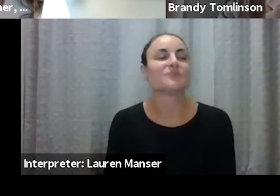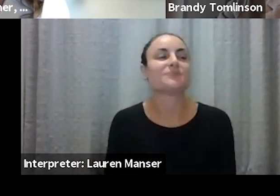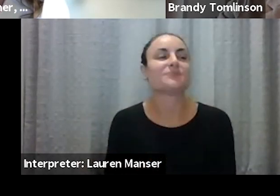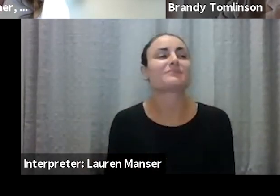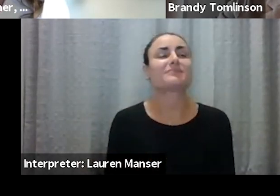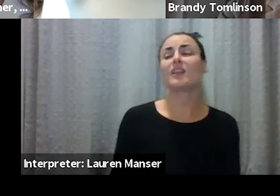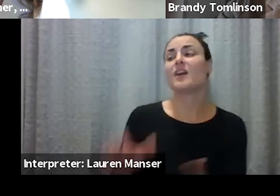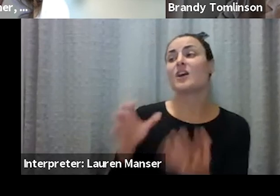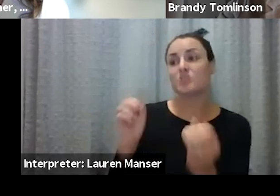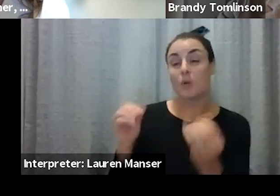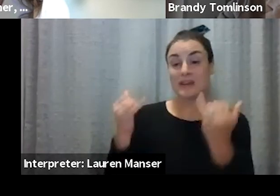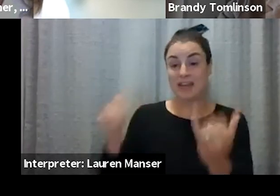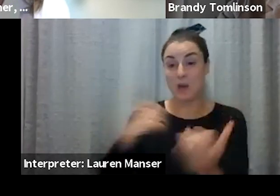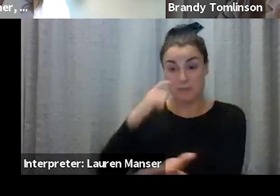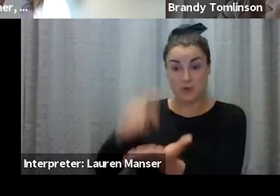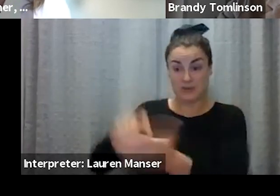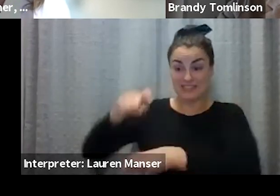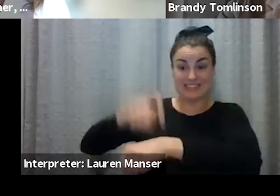So thank you everyone, it was great to have you today.